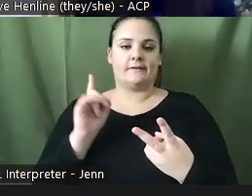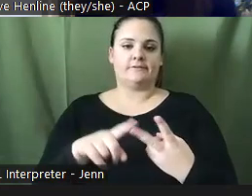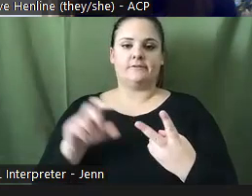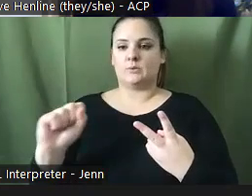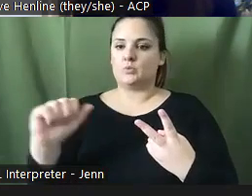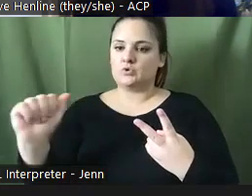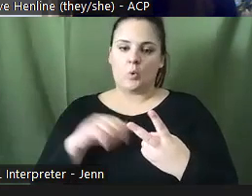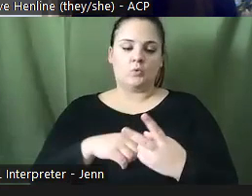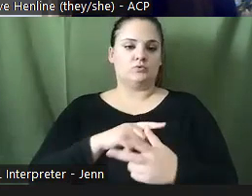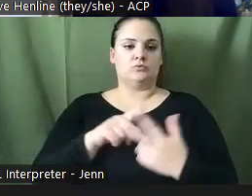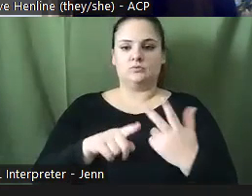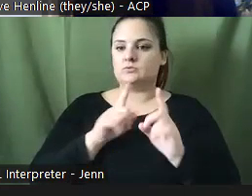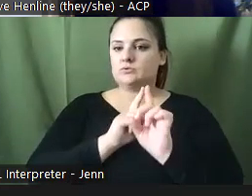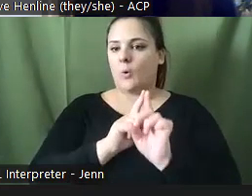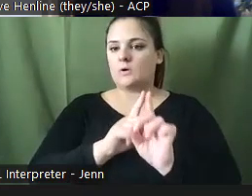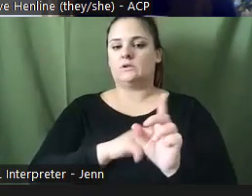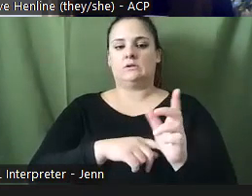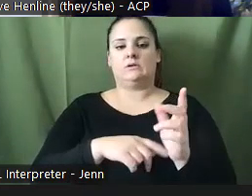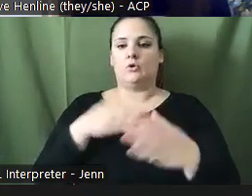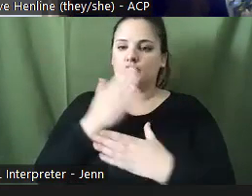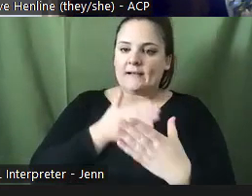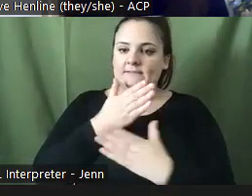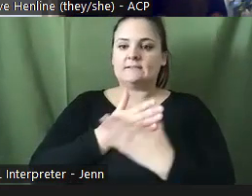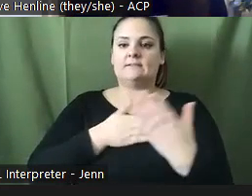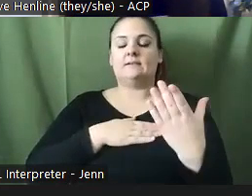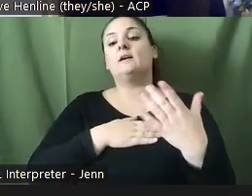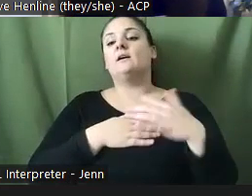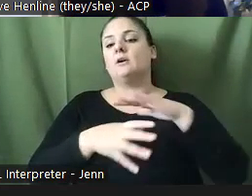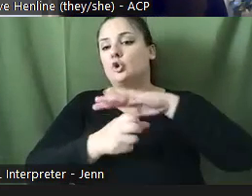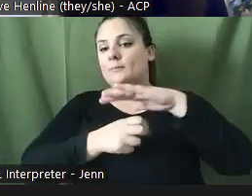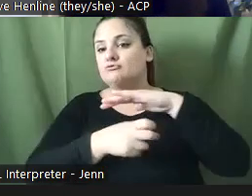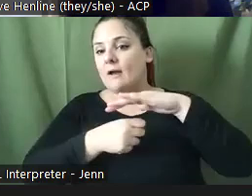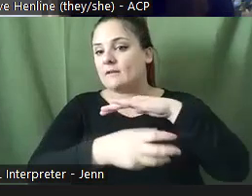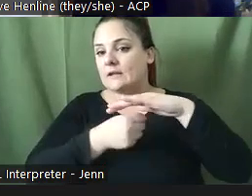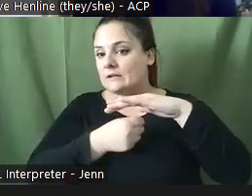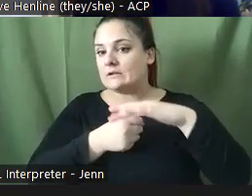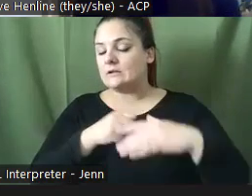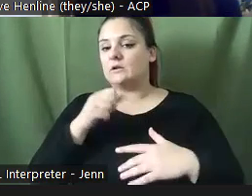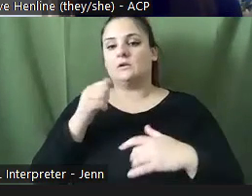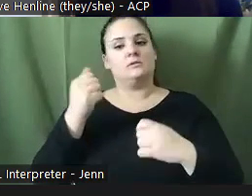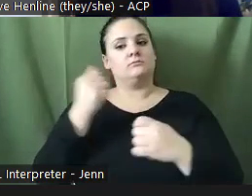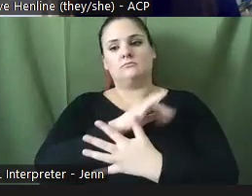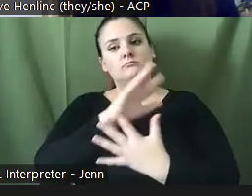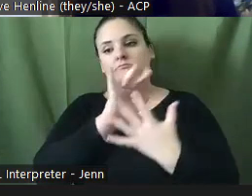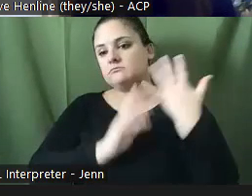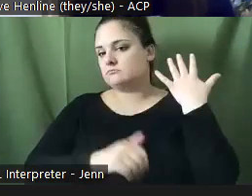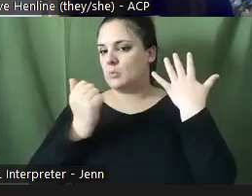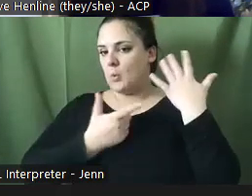can include stalking, harassment, human trafficking, everything under that umbrella. And the program